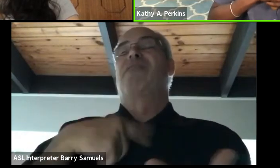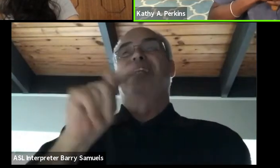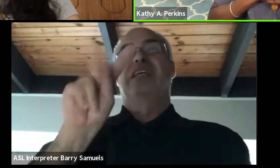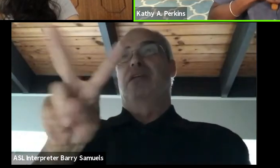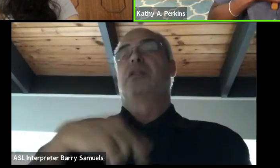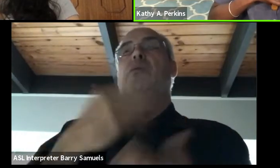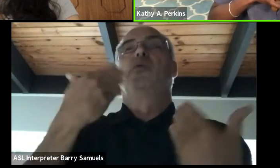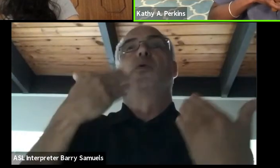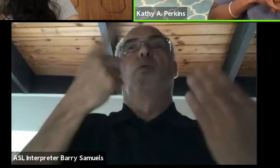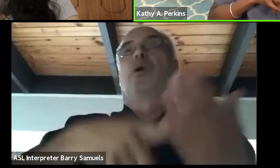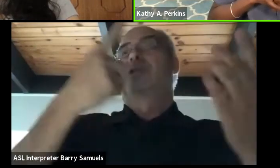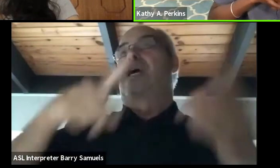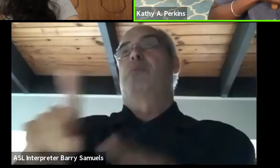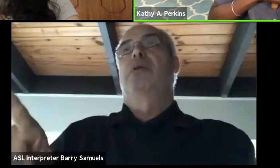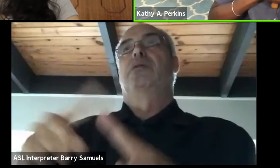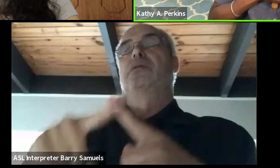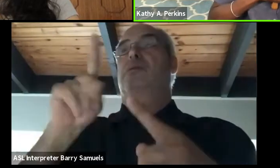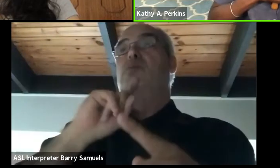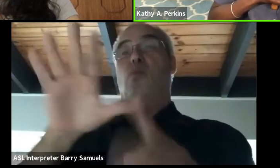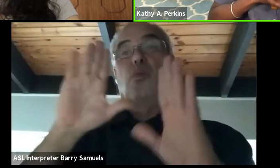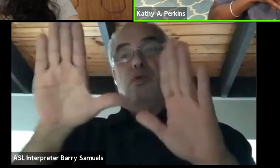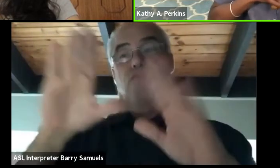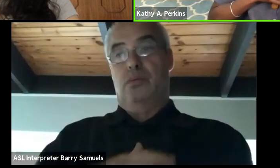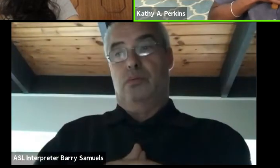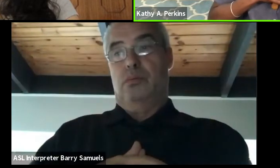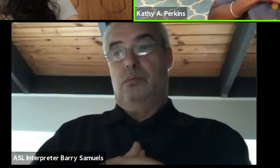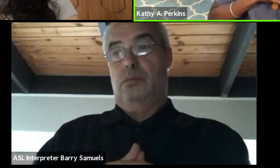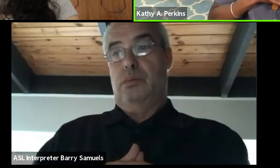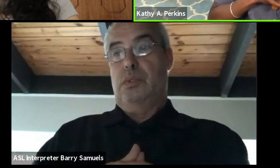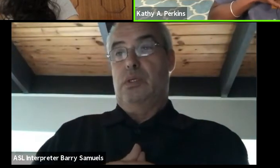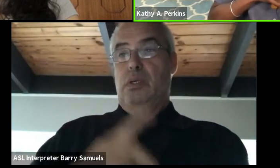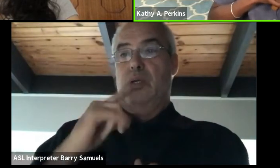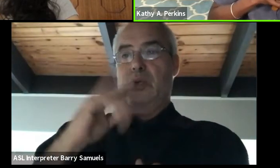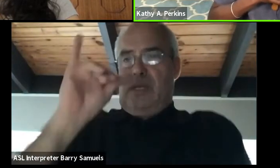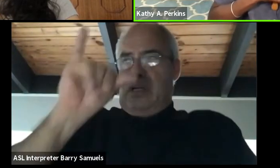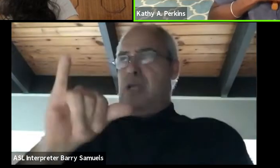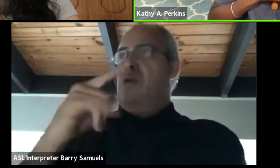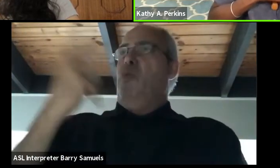And so that wonderful. So I was there for like three weeks that time